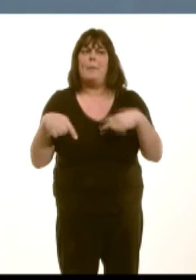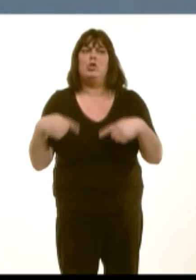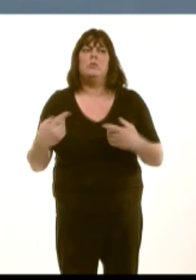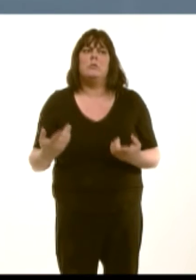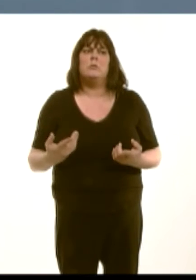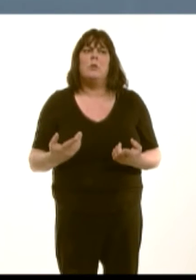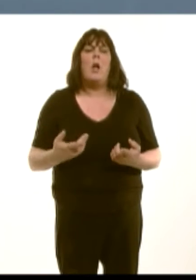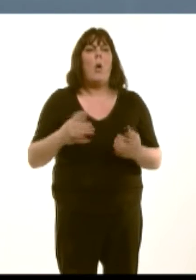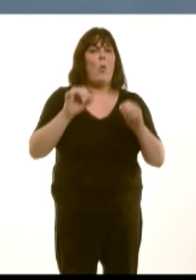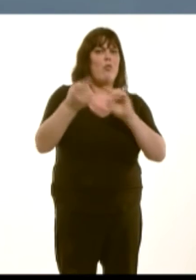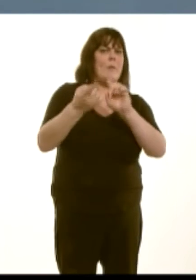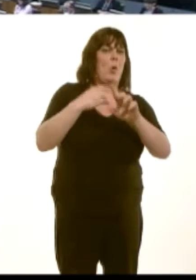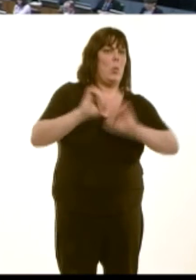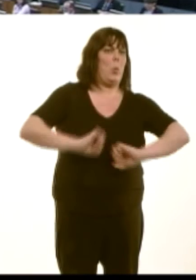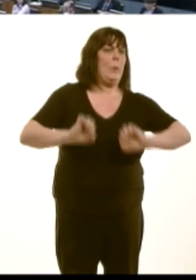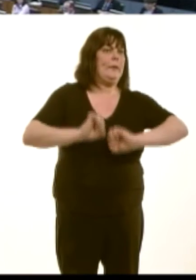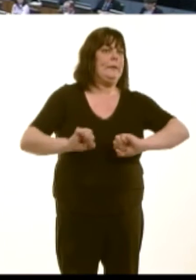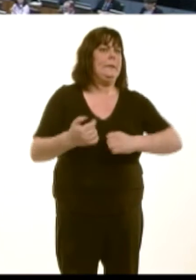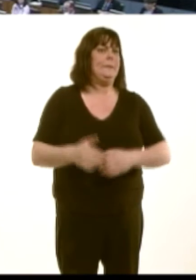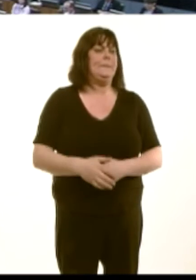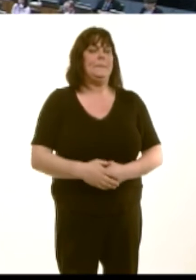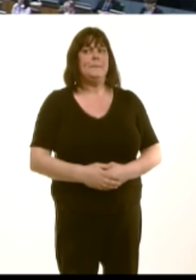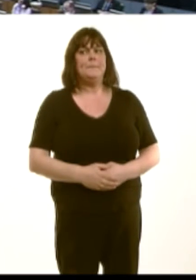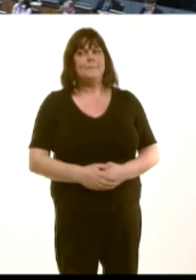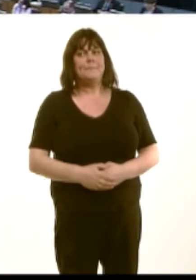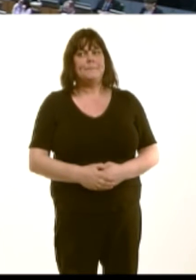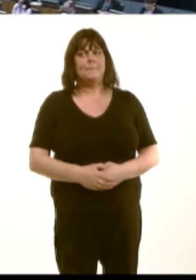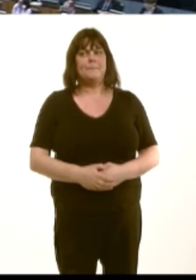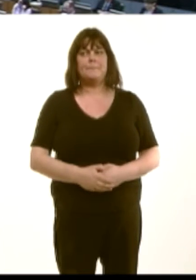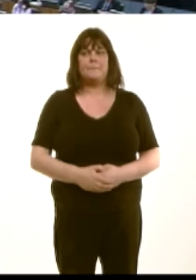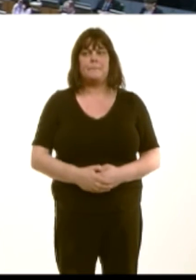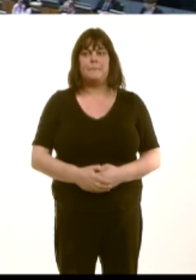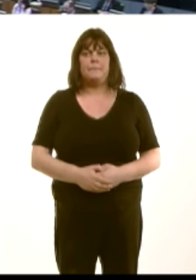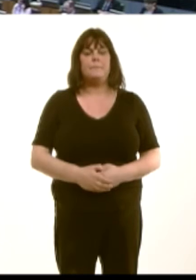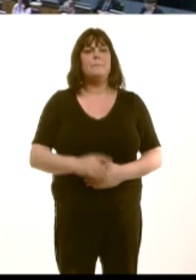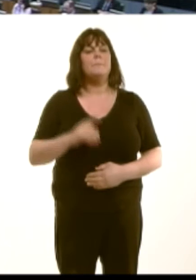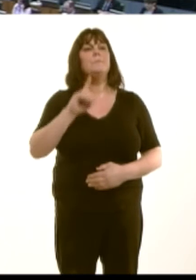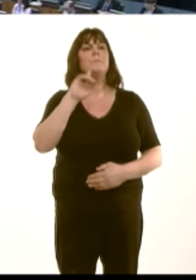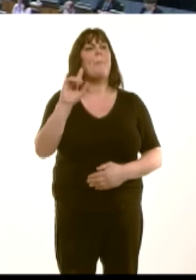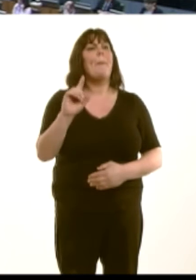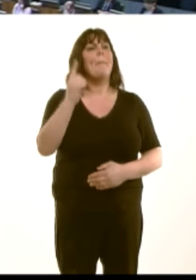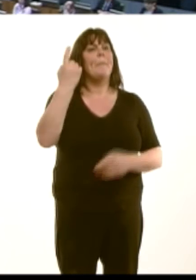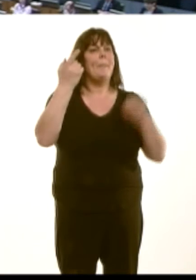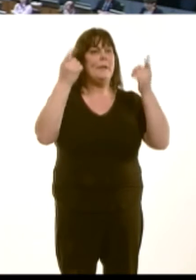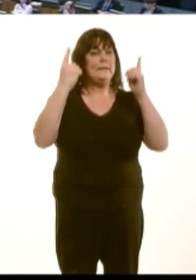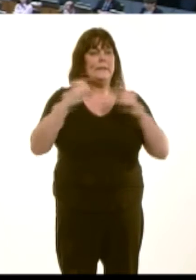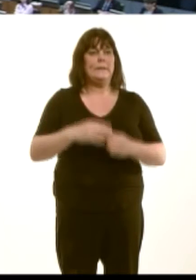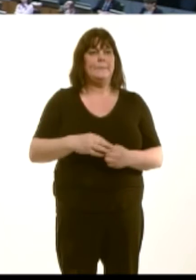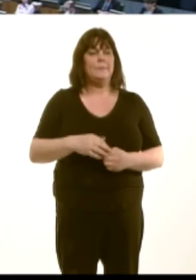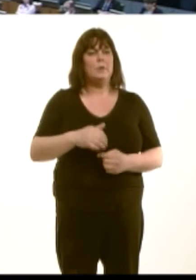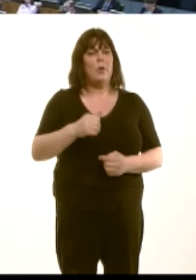Elin Jones: Brif Weinidog, un oír cwynion anffodus rwyf yn ei gael gan etholwyr yw pan